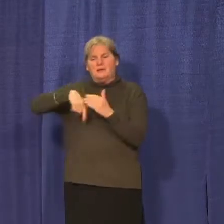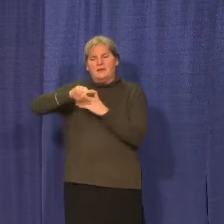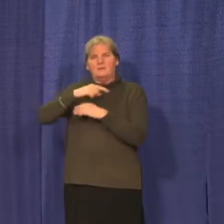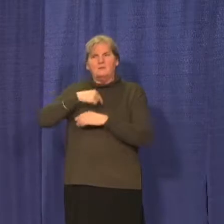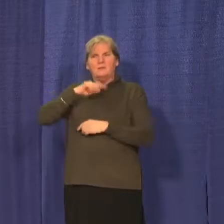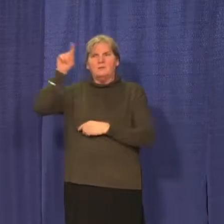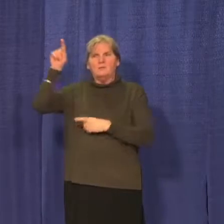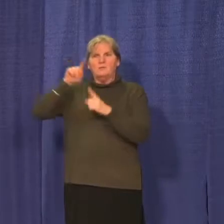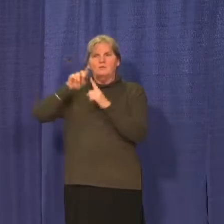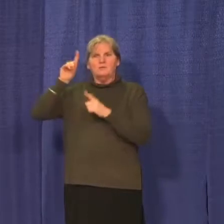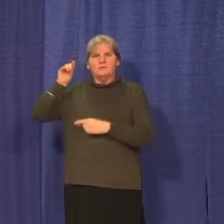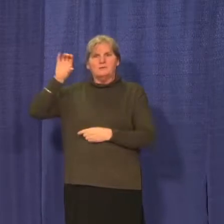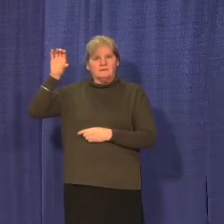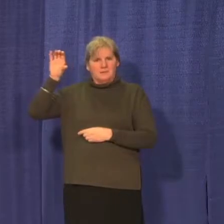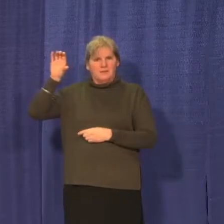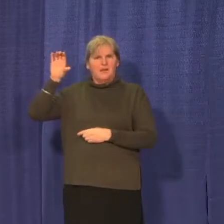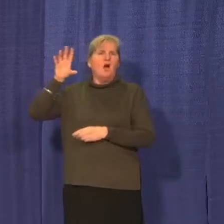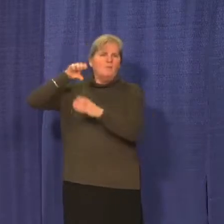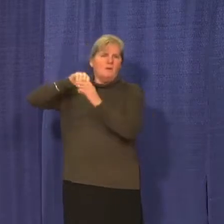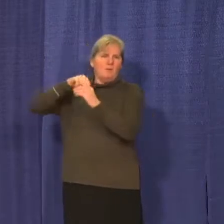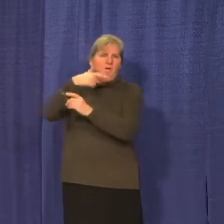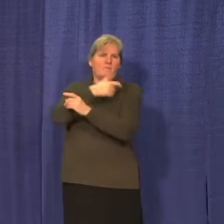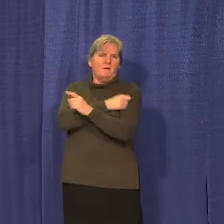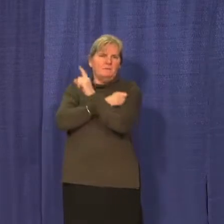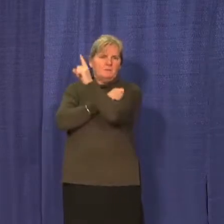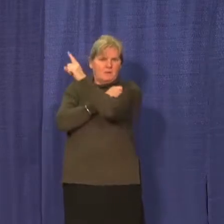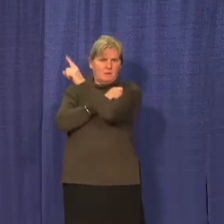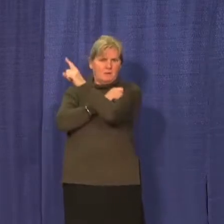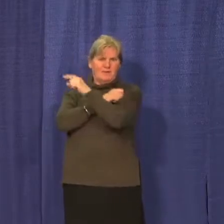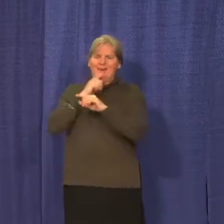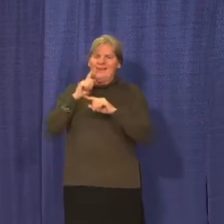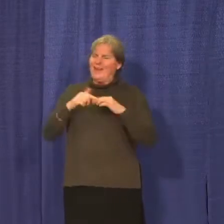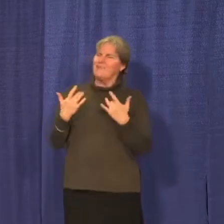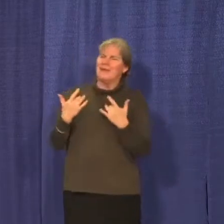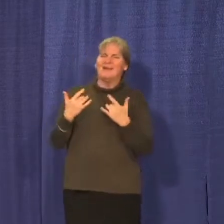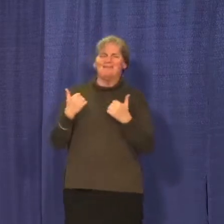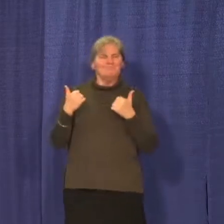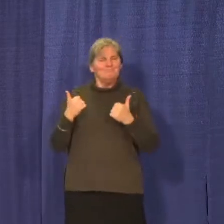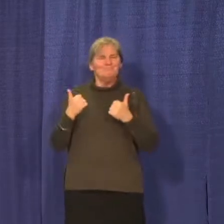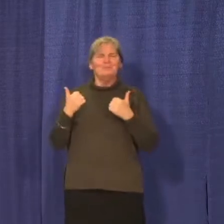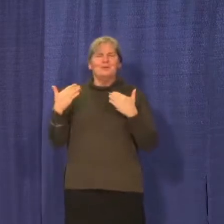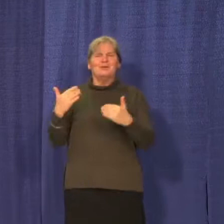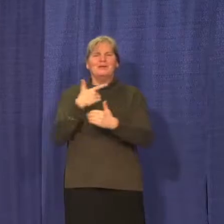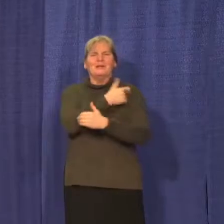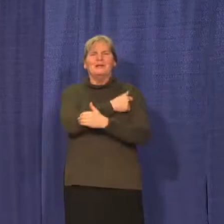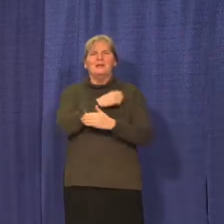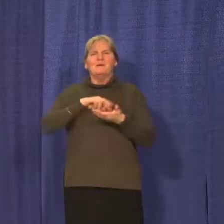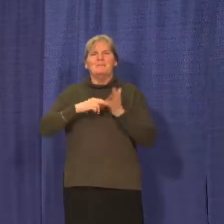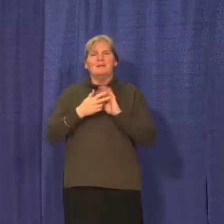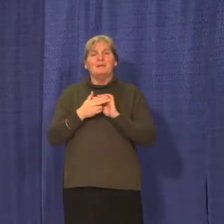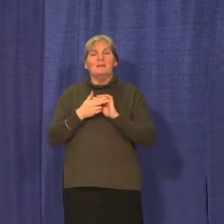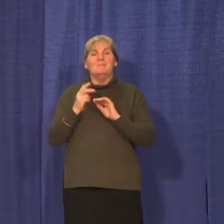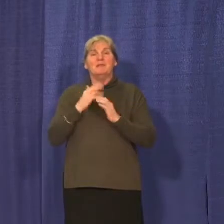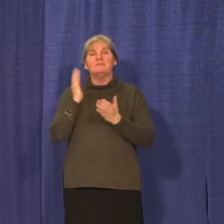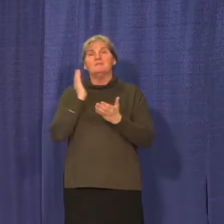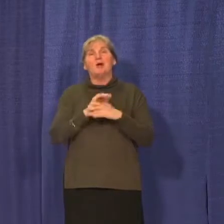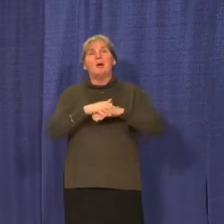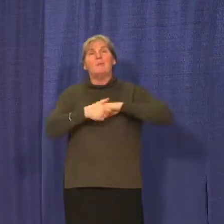next week, and I will be part of a general population vaccination there as well. Can't wait to get my shot. But that doesn't mean I am going